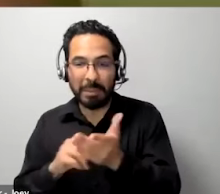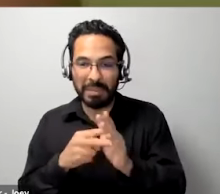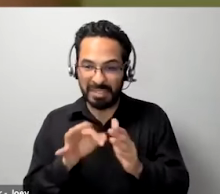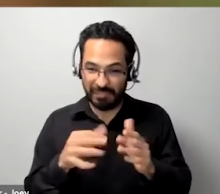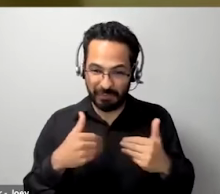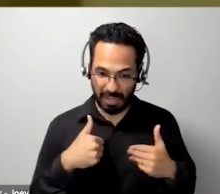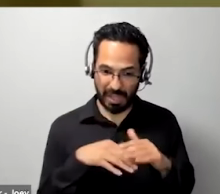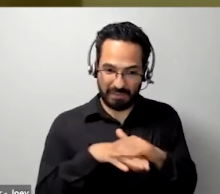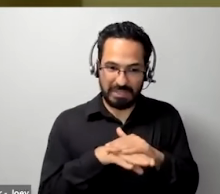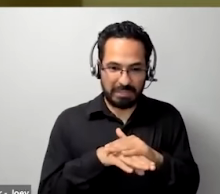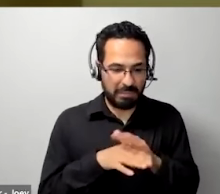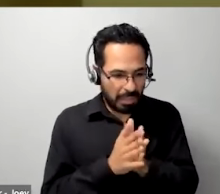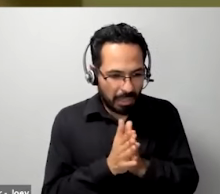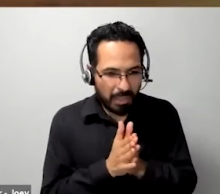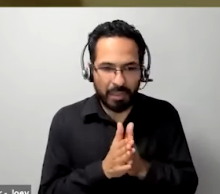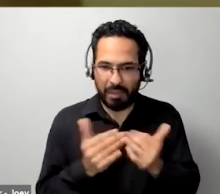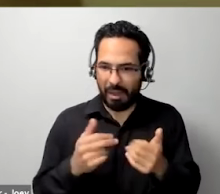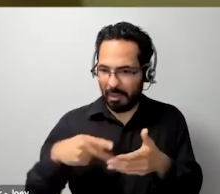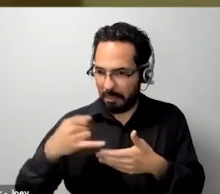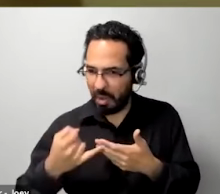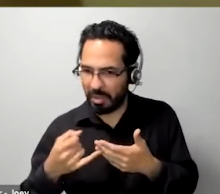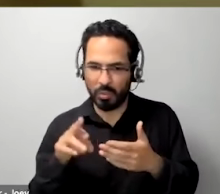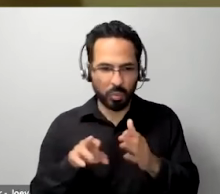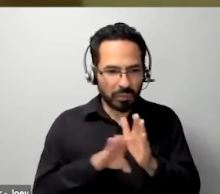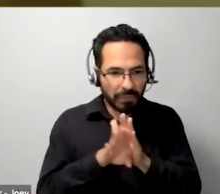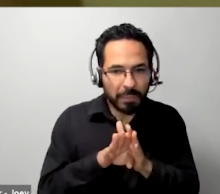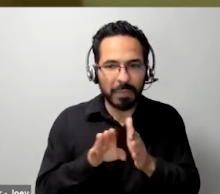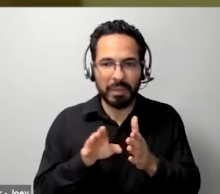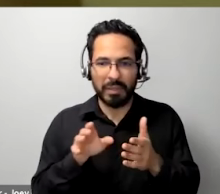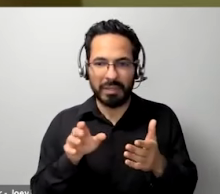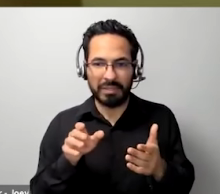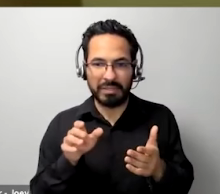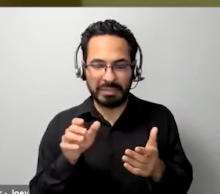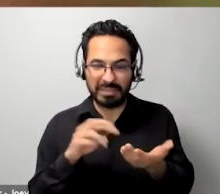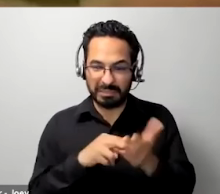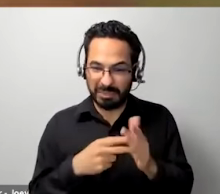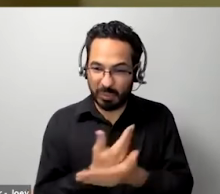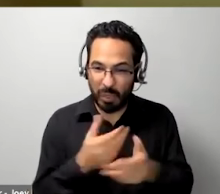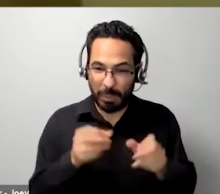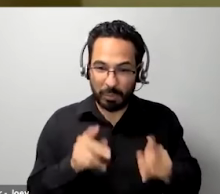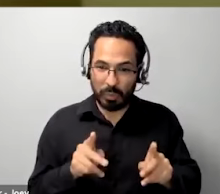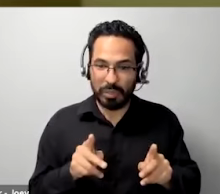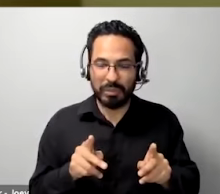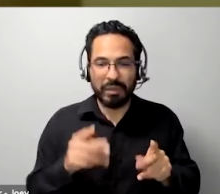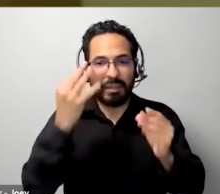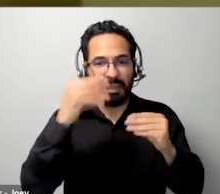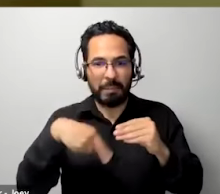and now you've got this product side of it or development side of it, when you're going for this new opportunity, take the best of both worlds